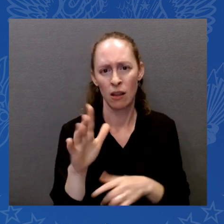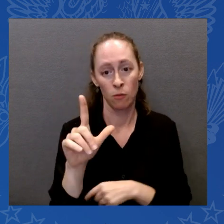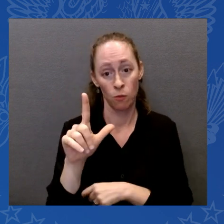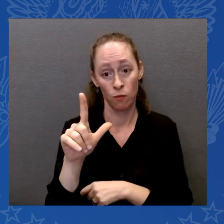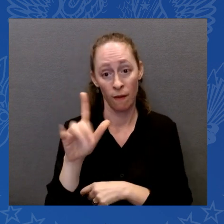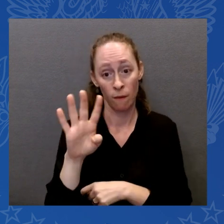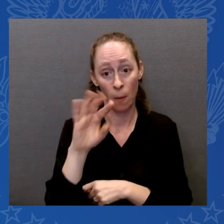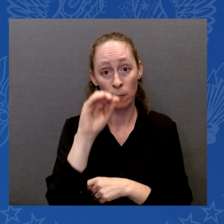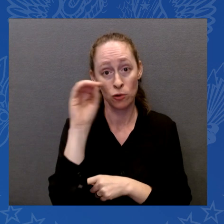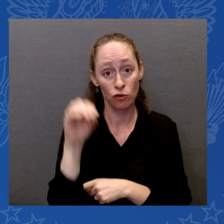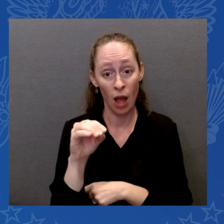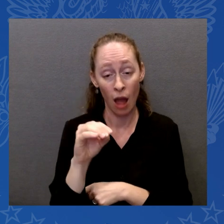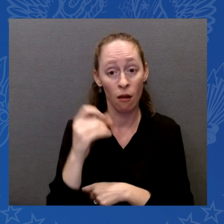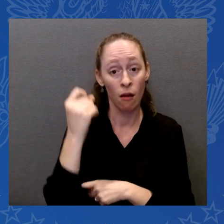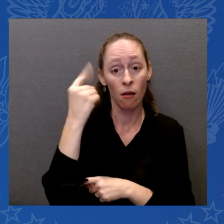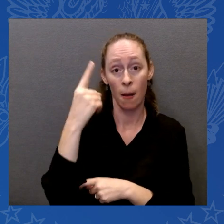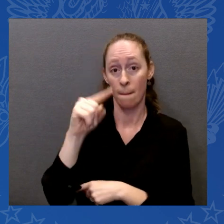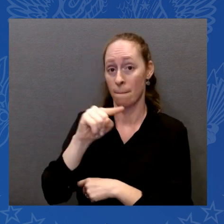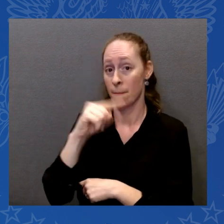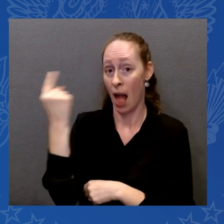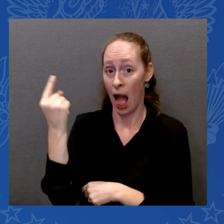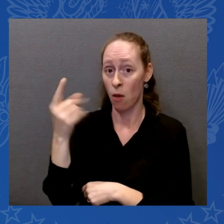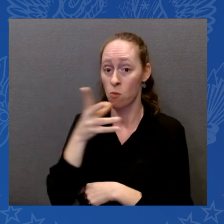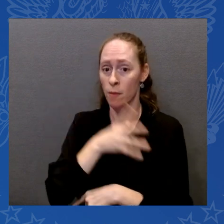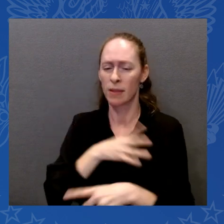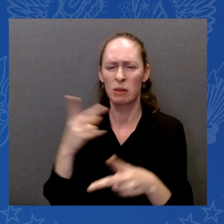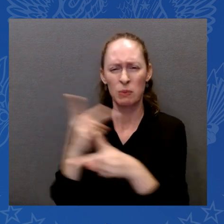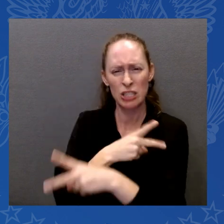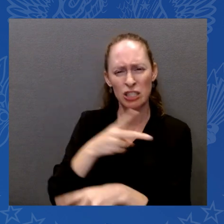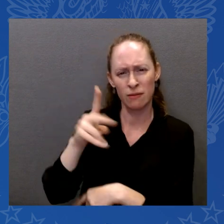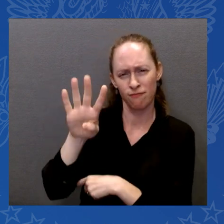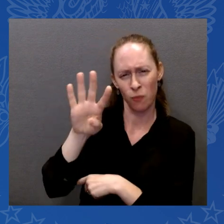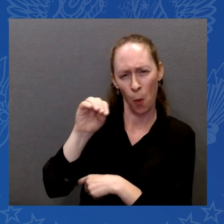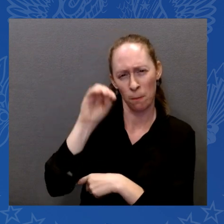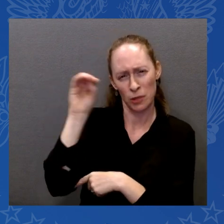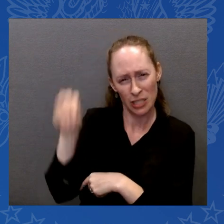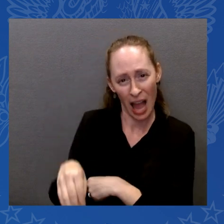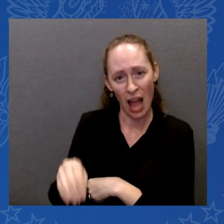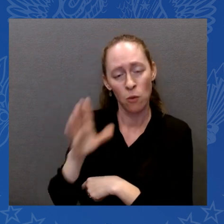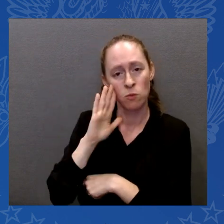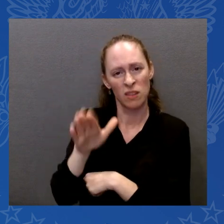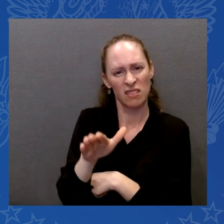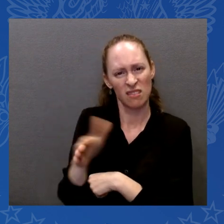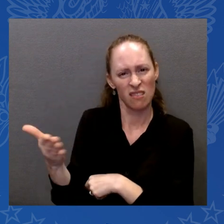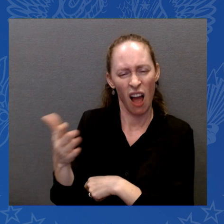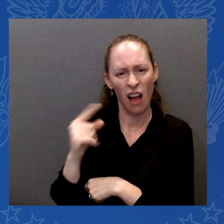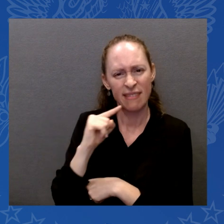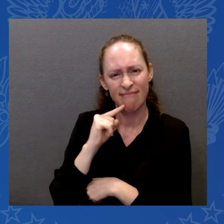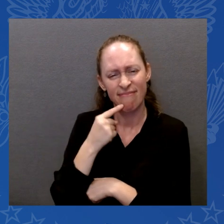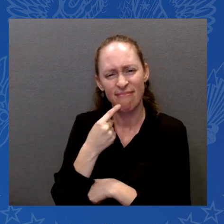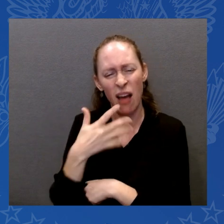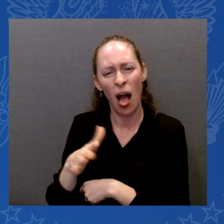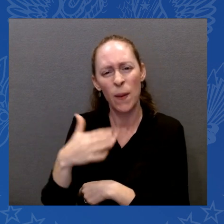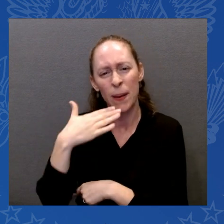And this is particularly worrisome, given the worsening maternal mortality gap that disproportionately impacts black,